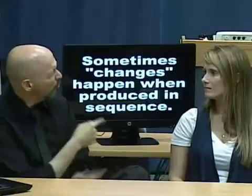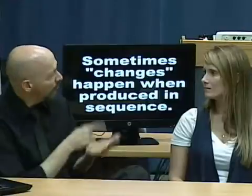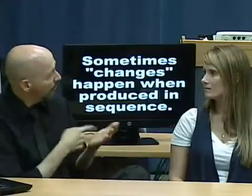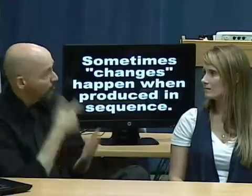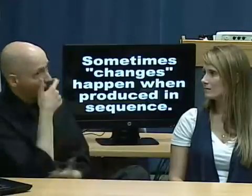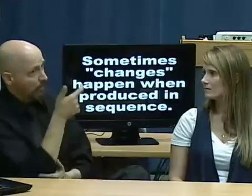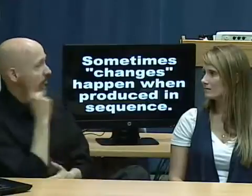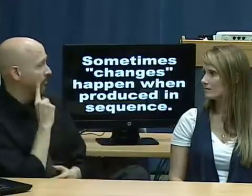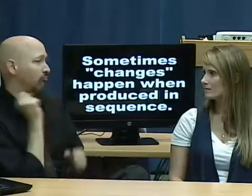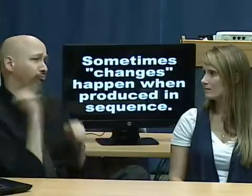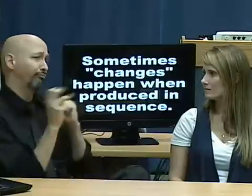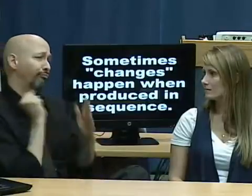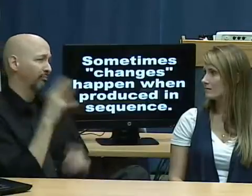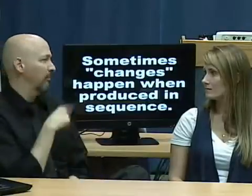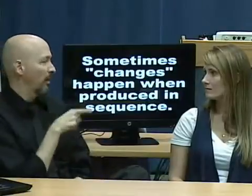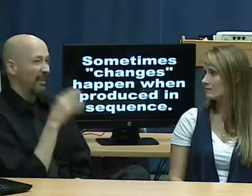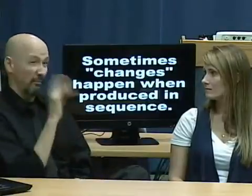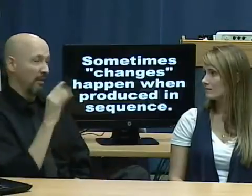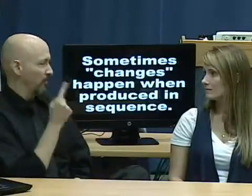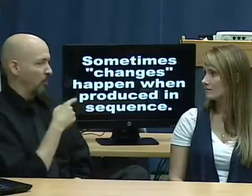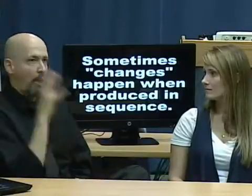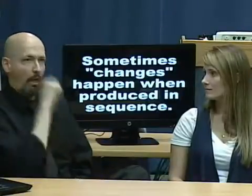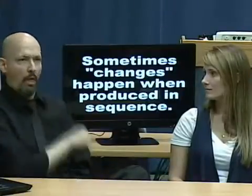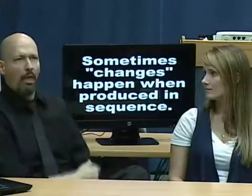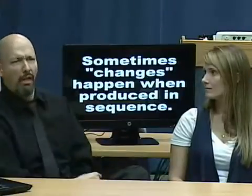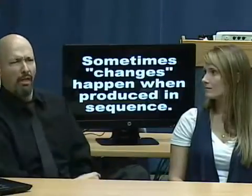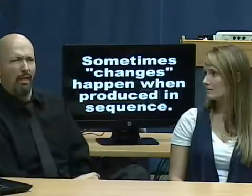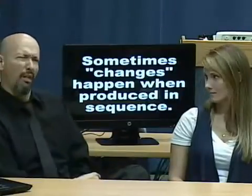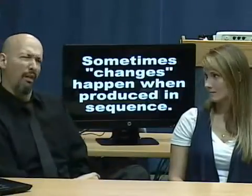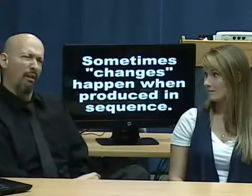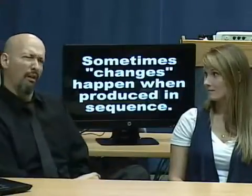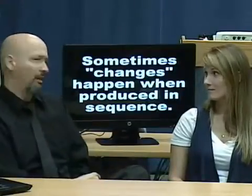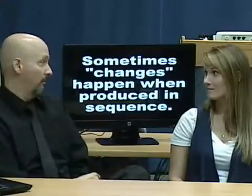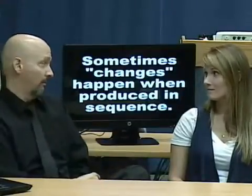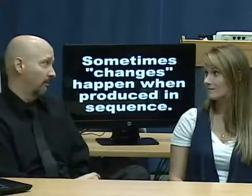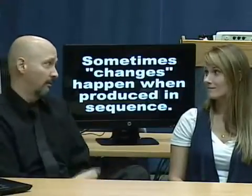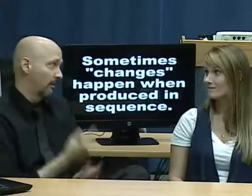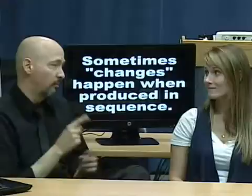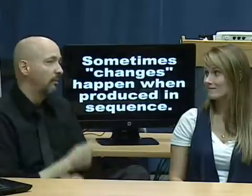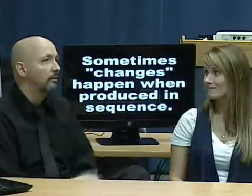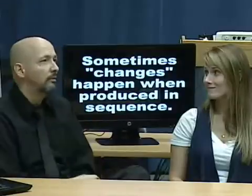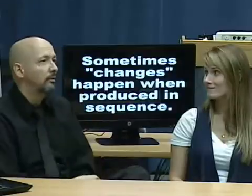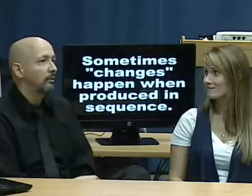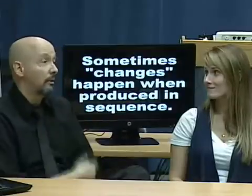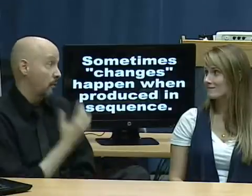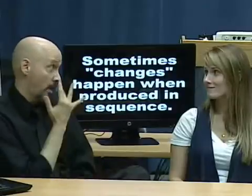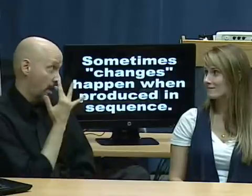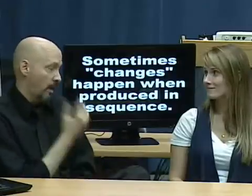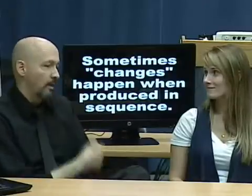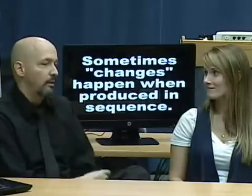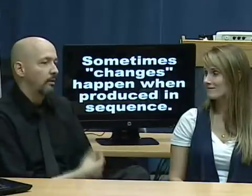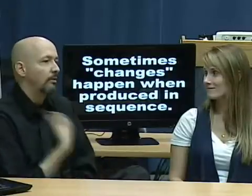Do you sometimes watch Deaf people signing, and they fingerspell something but you totally miss it? Why?